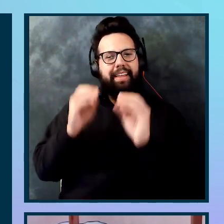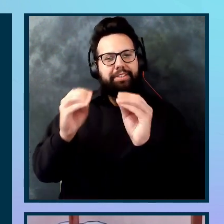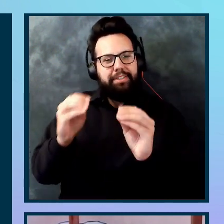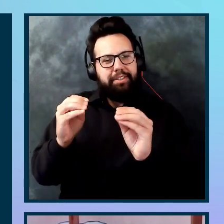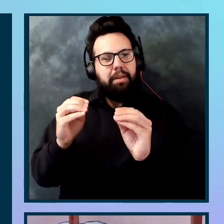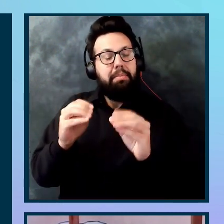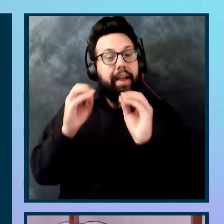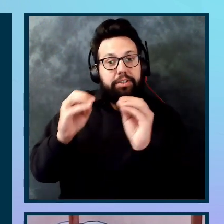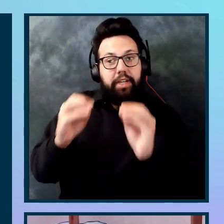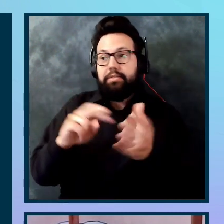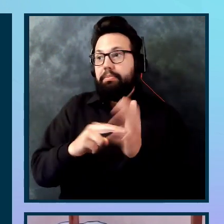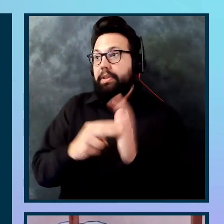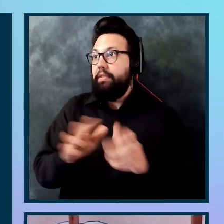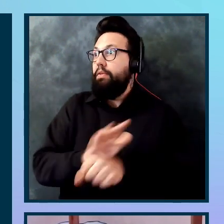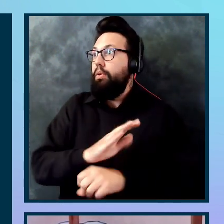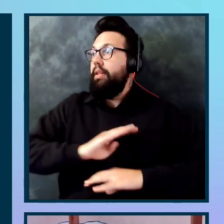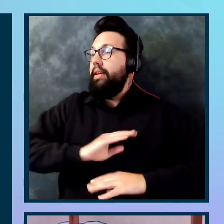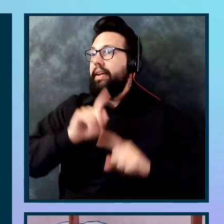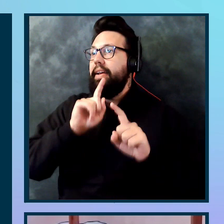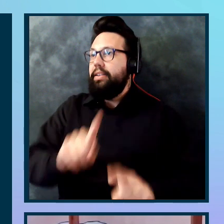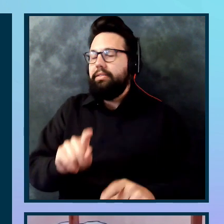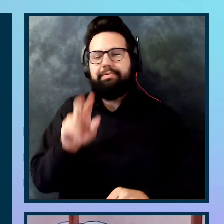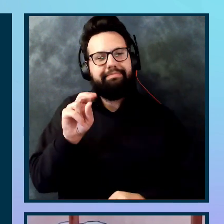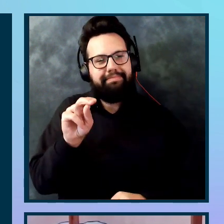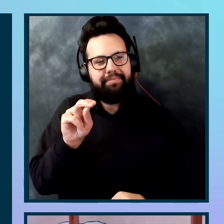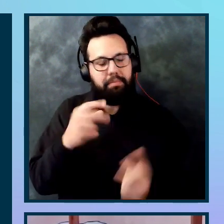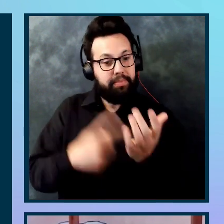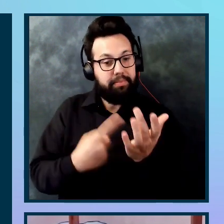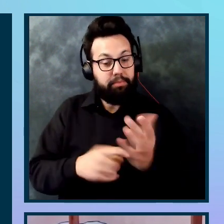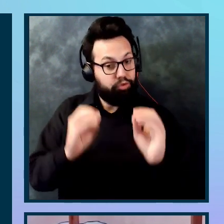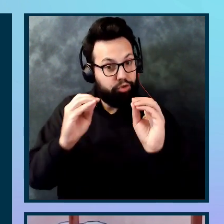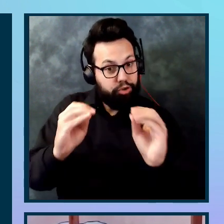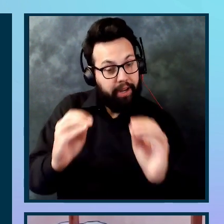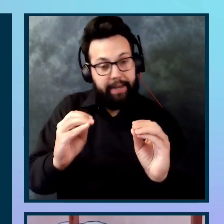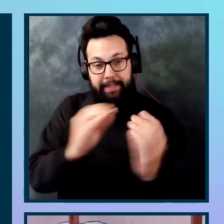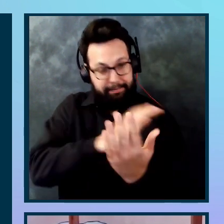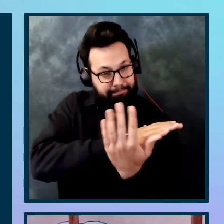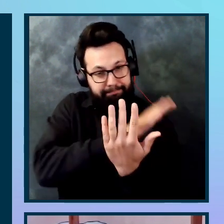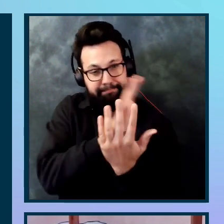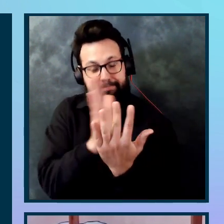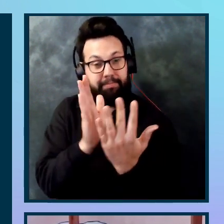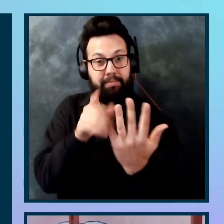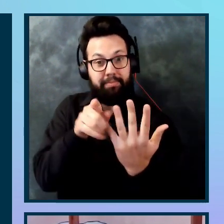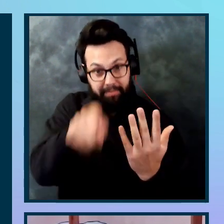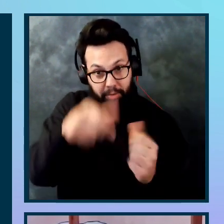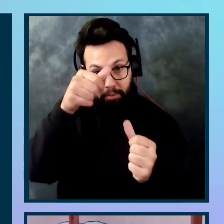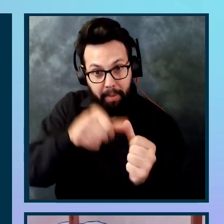One gap is that participants only retain so much from trainings. If you think back to when you were in high school,